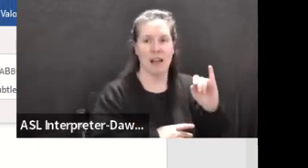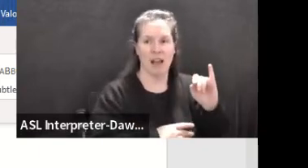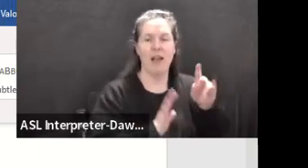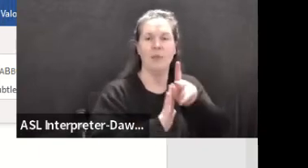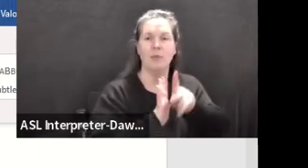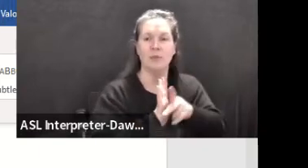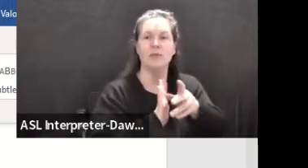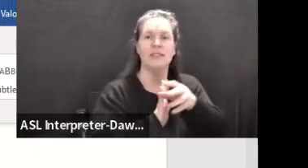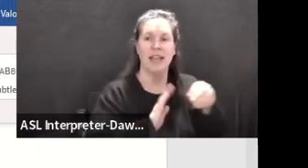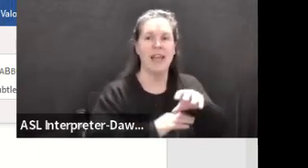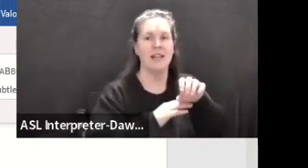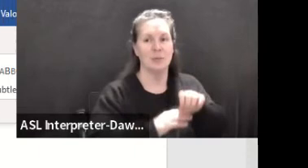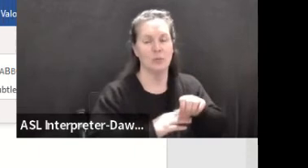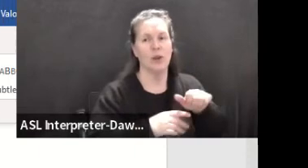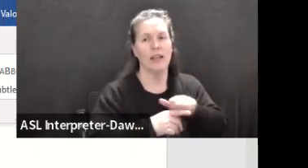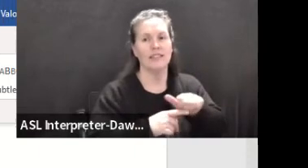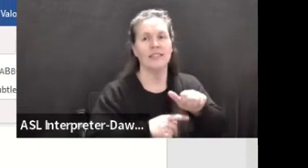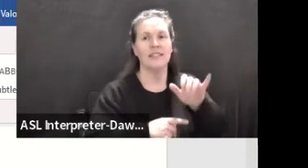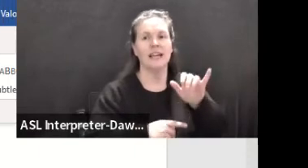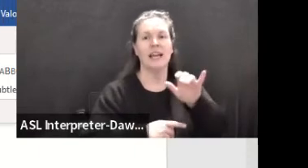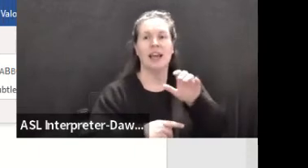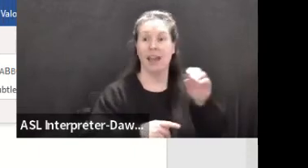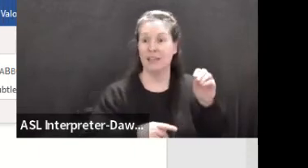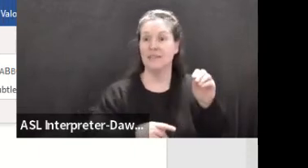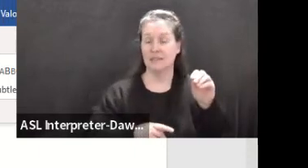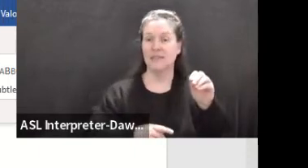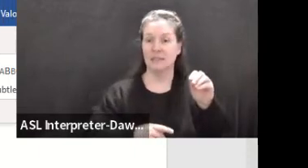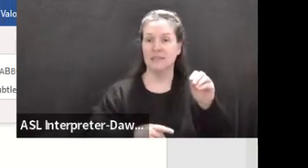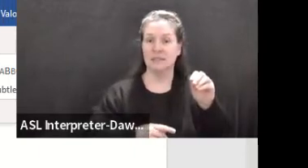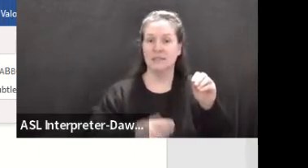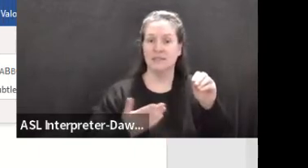and practices and had some experience